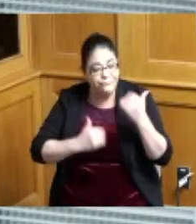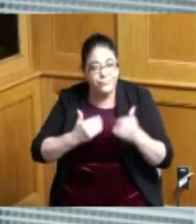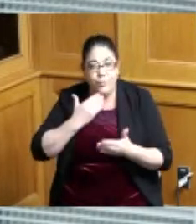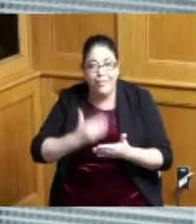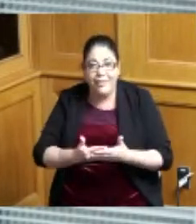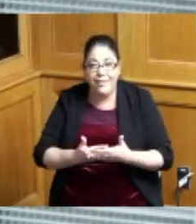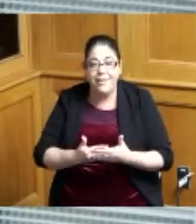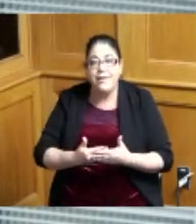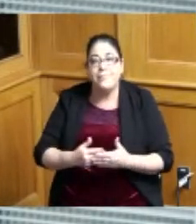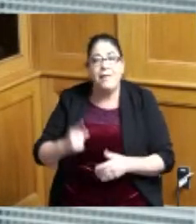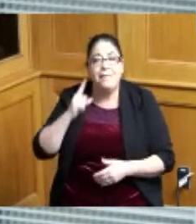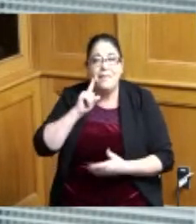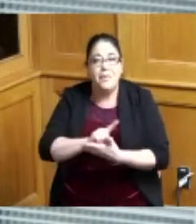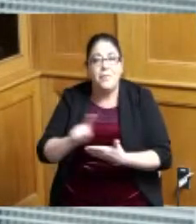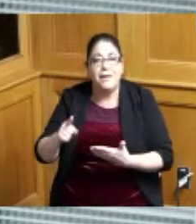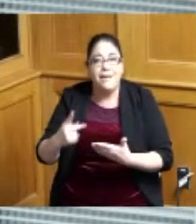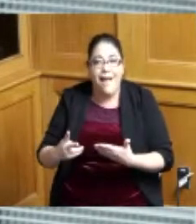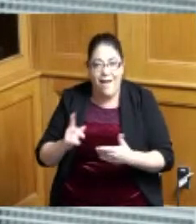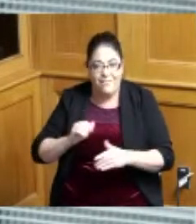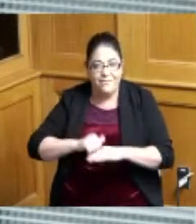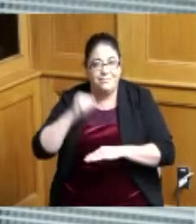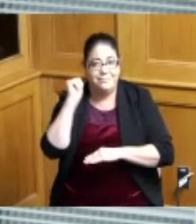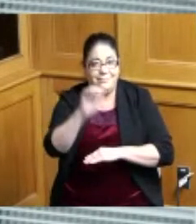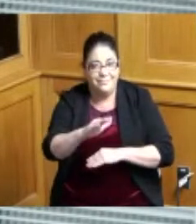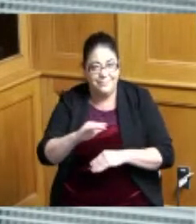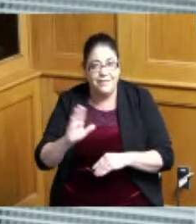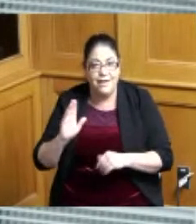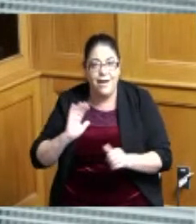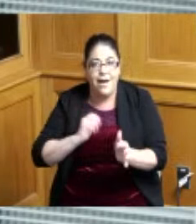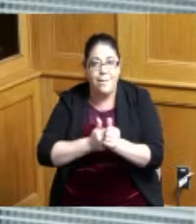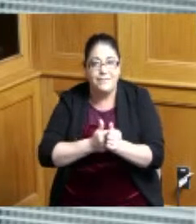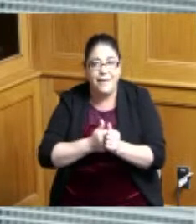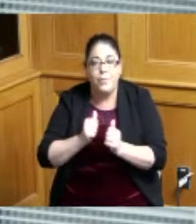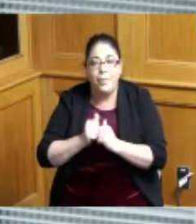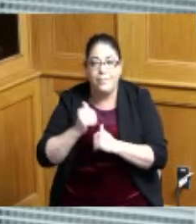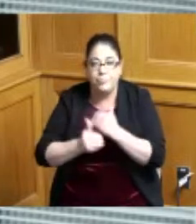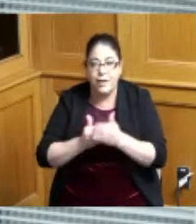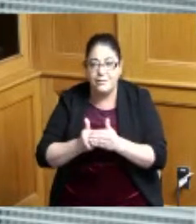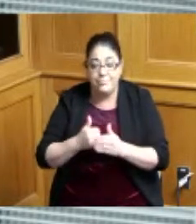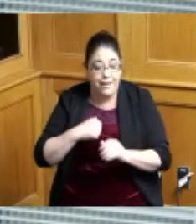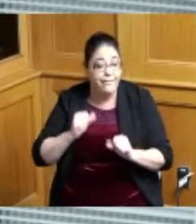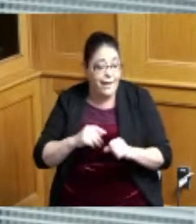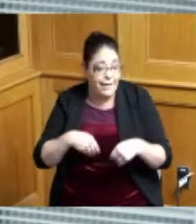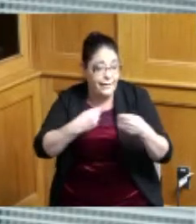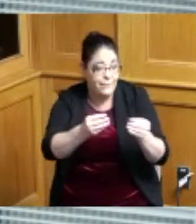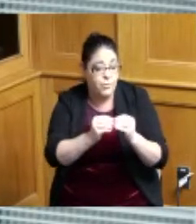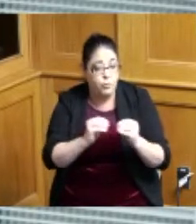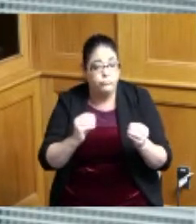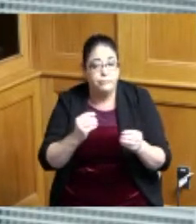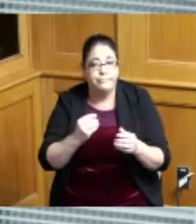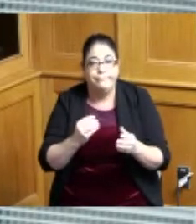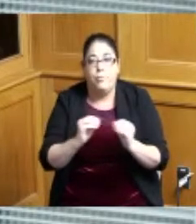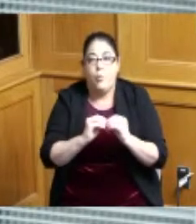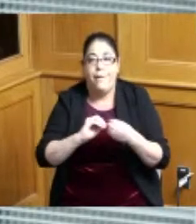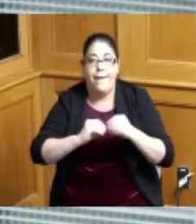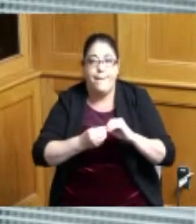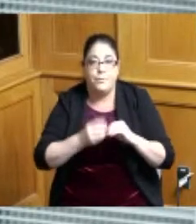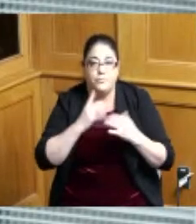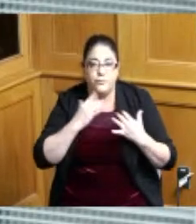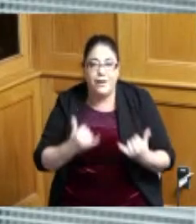think about a week and a half ago yeah we're making some progress there but I can certainly get you some more recent numbers about where we are with the youth employment program and